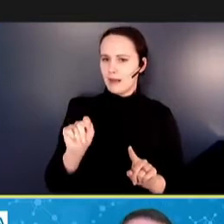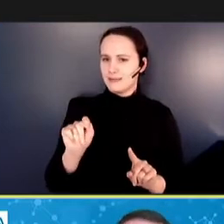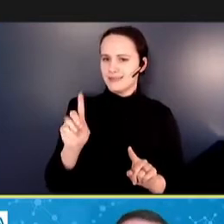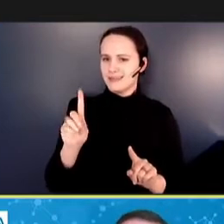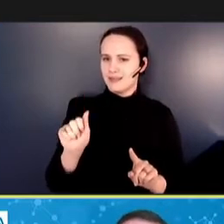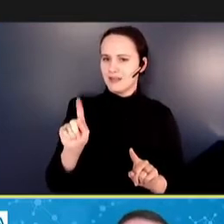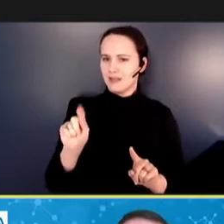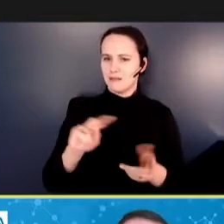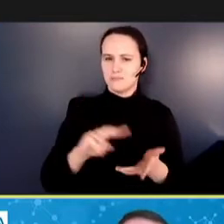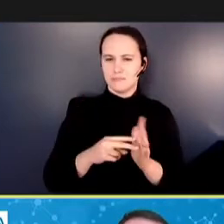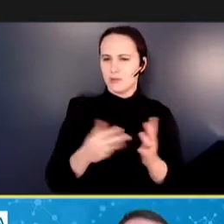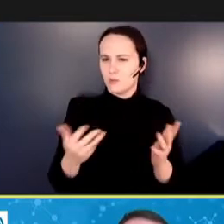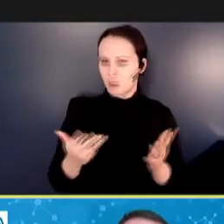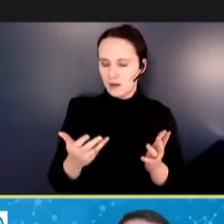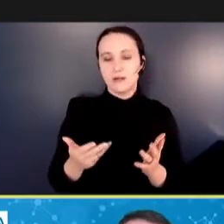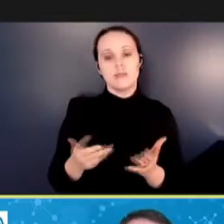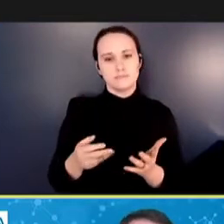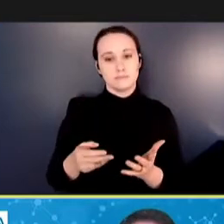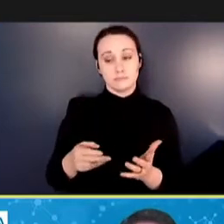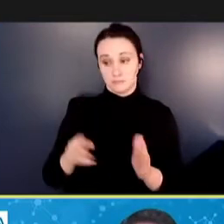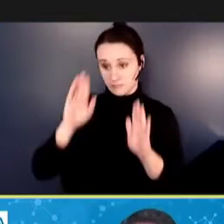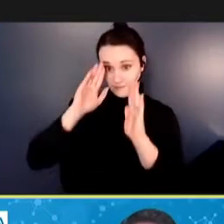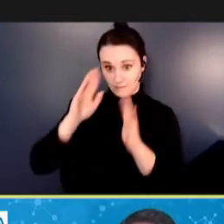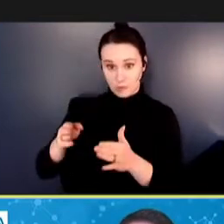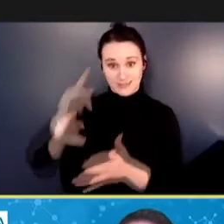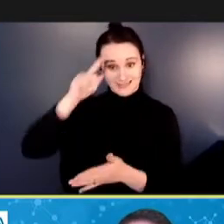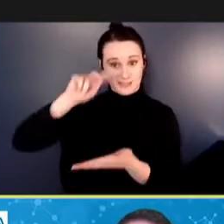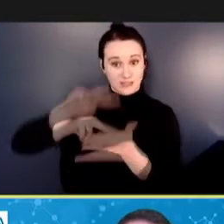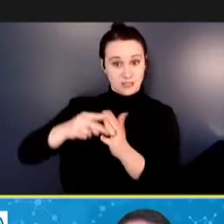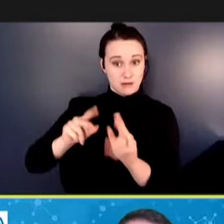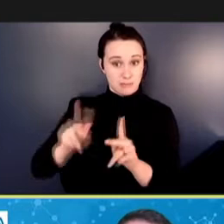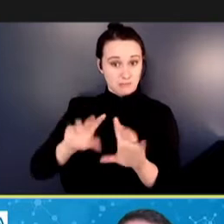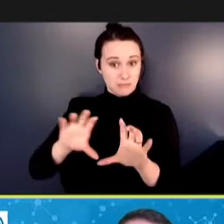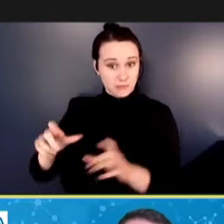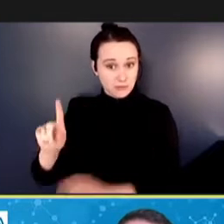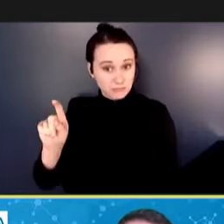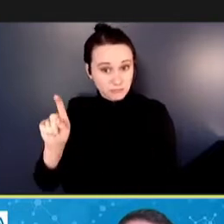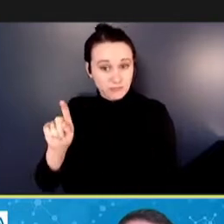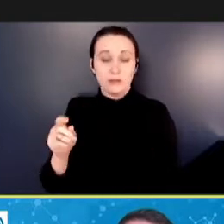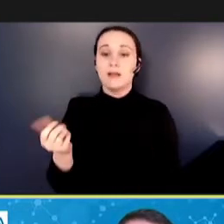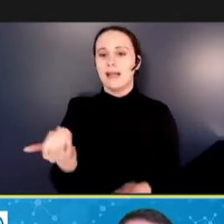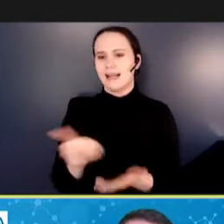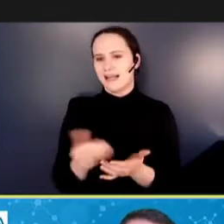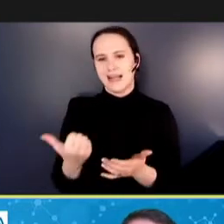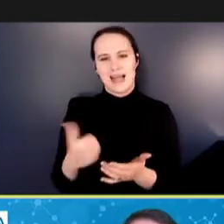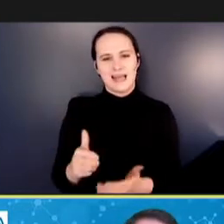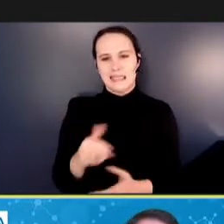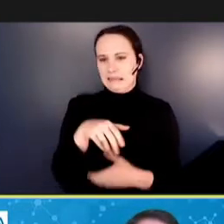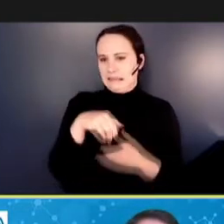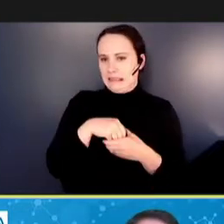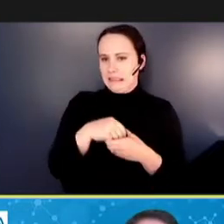population. Are there any hidden biases? Because the algorithm developed on the training data set